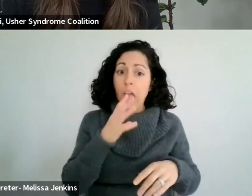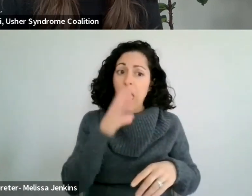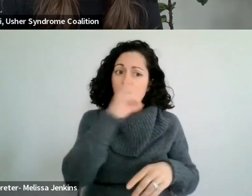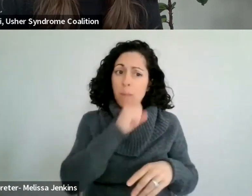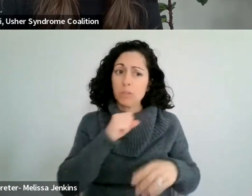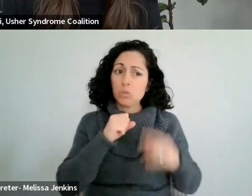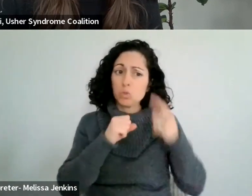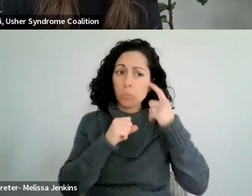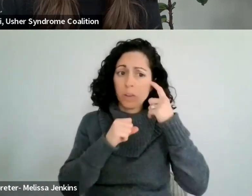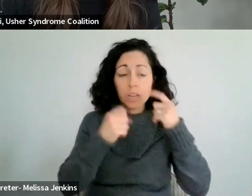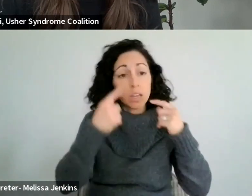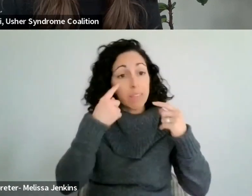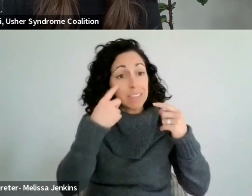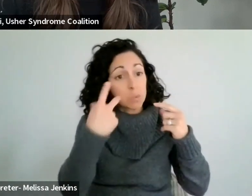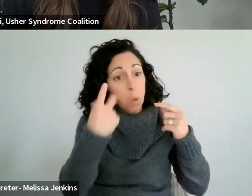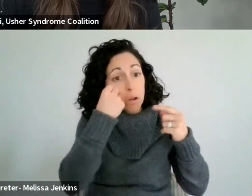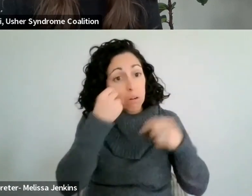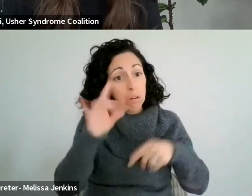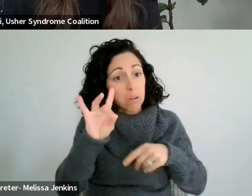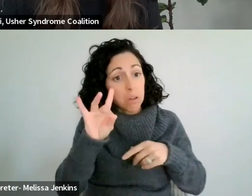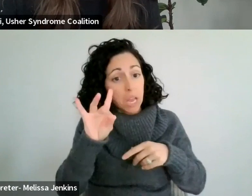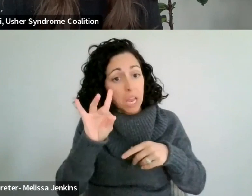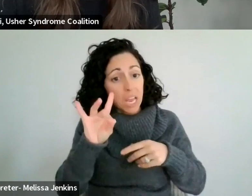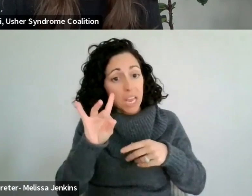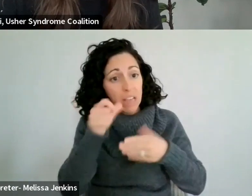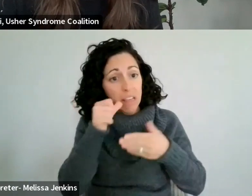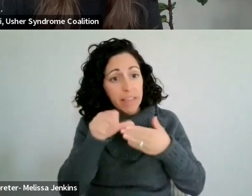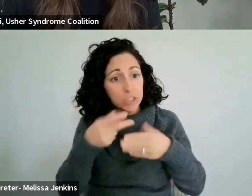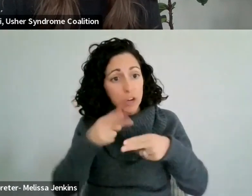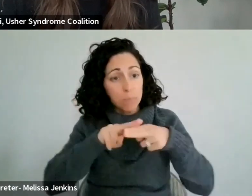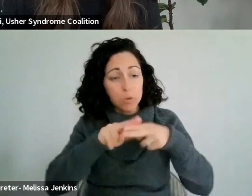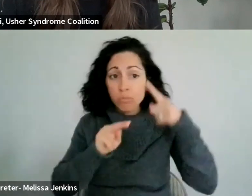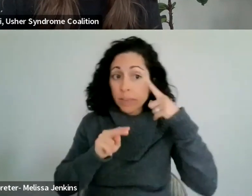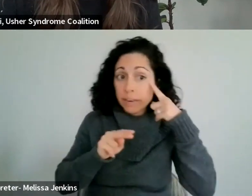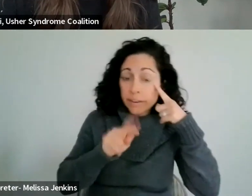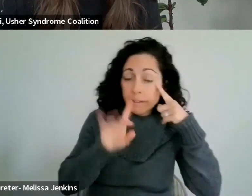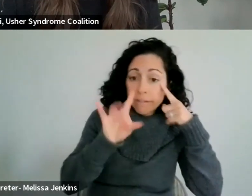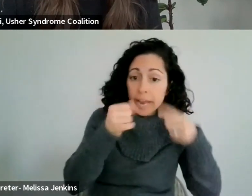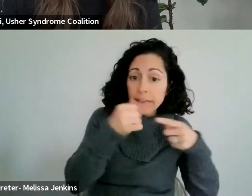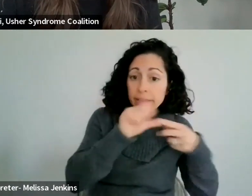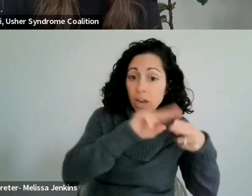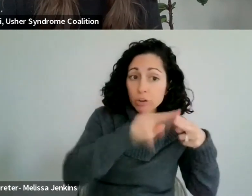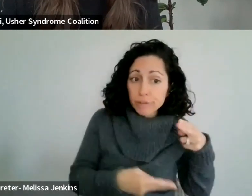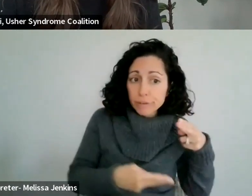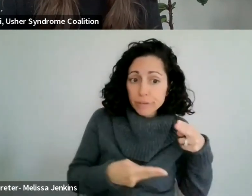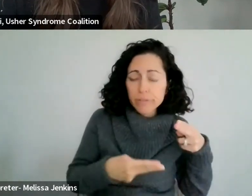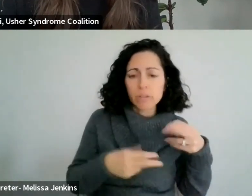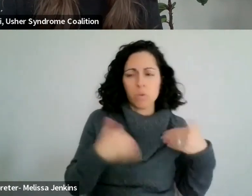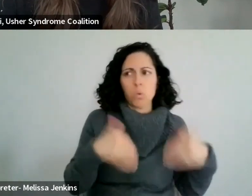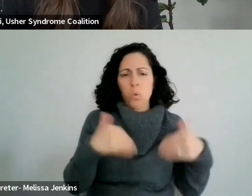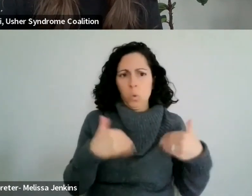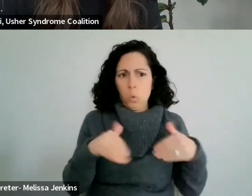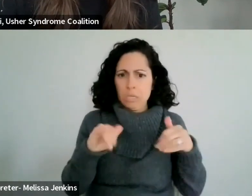This seems extremely rapid. Would you consider the rate of degeneration normal for USH2A individuals?